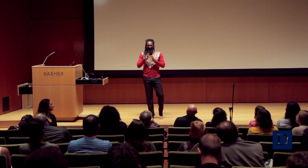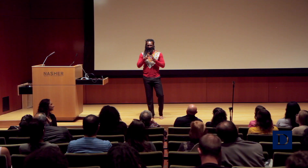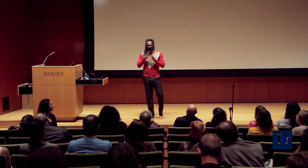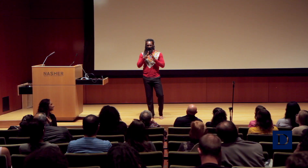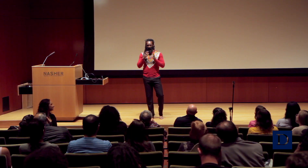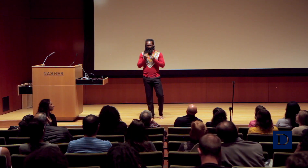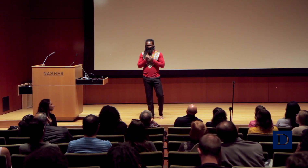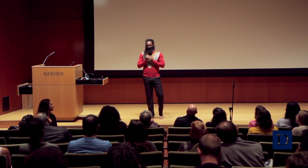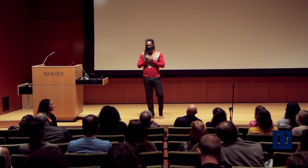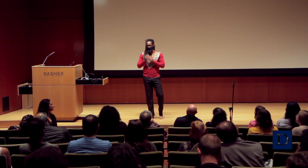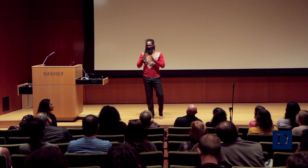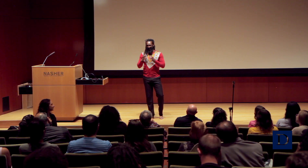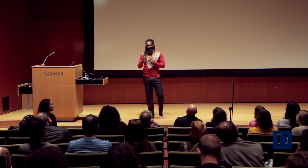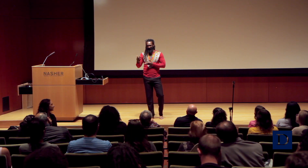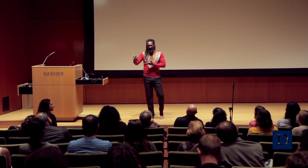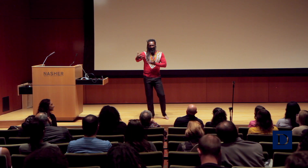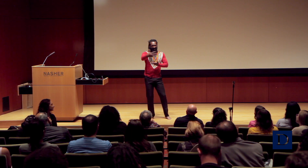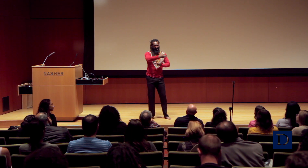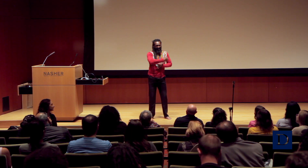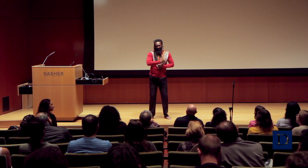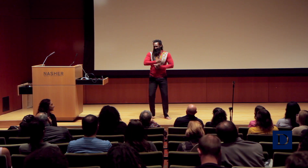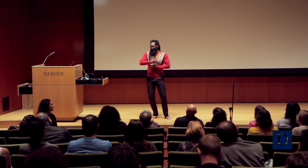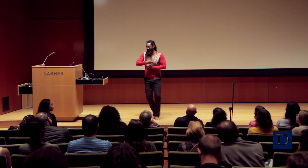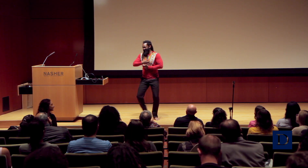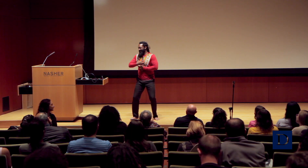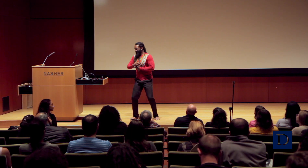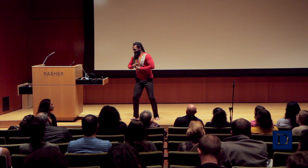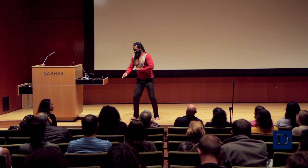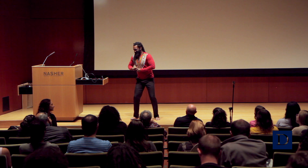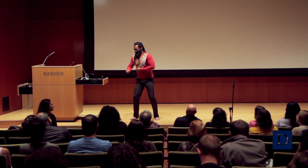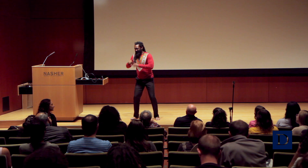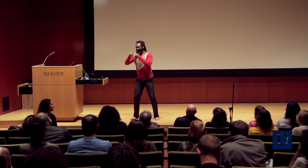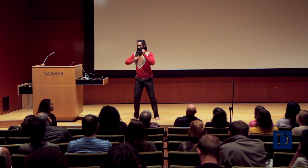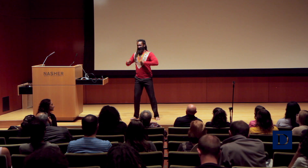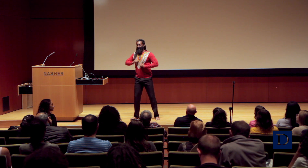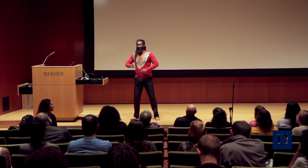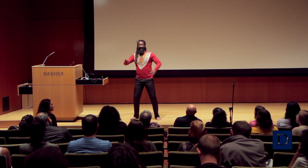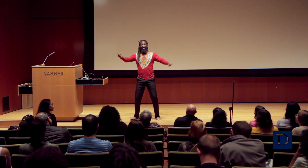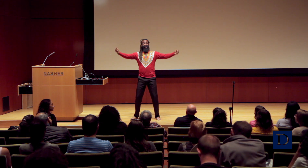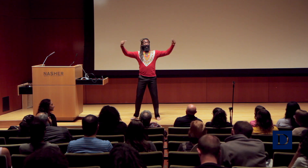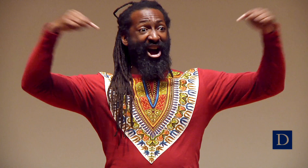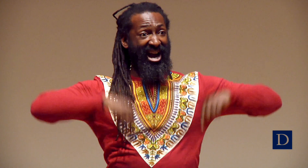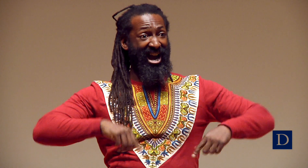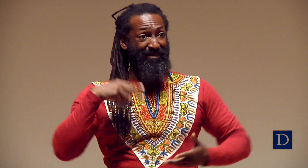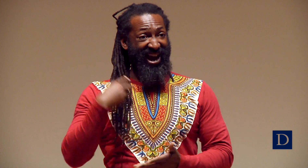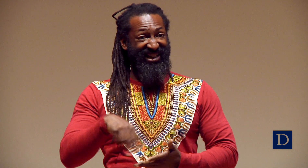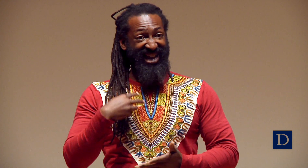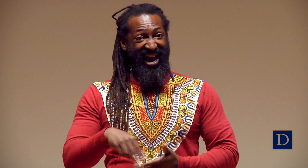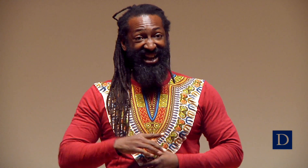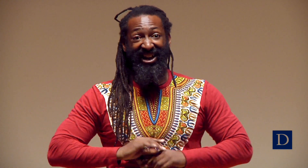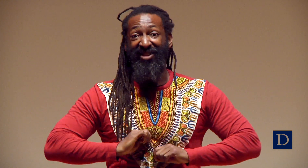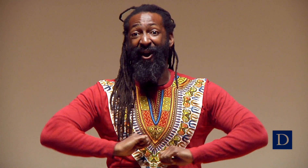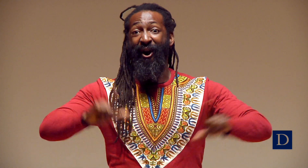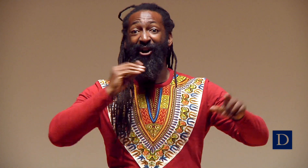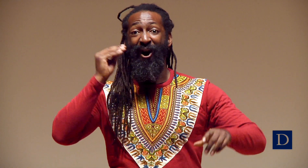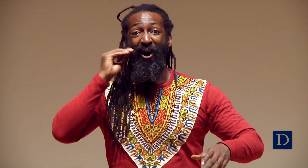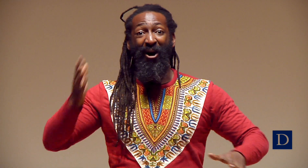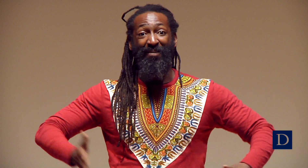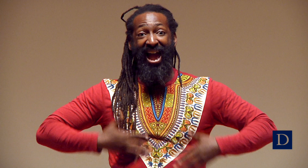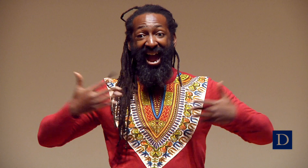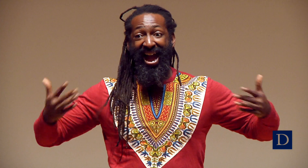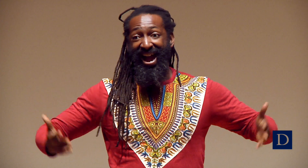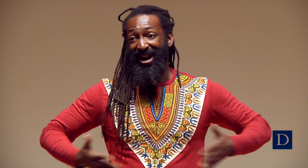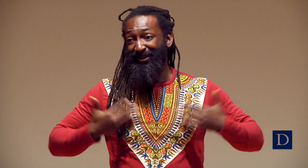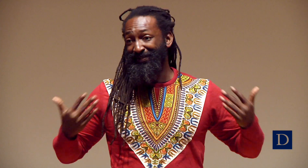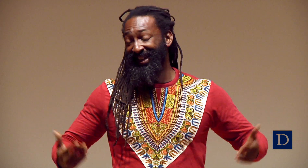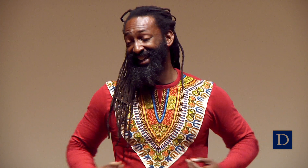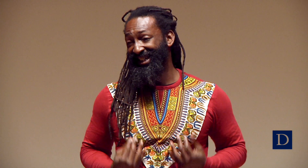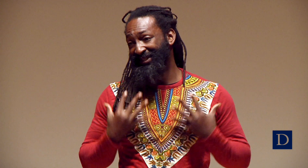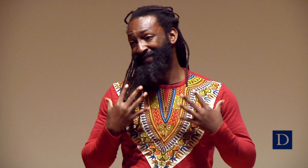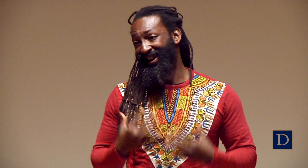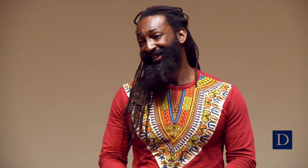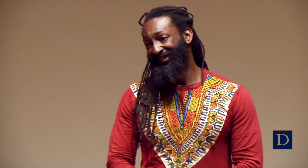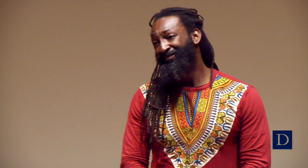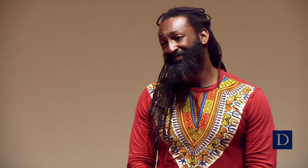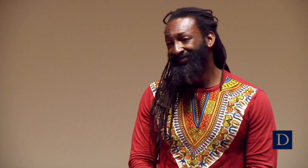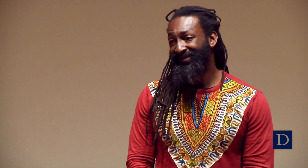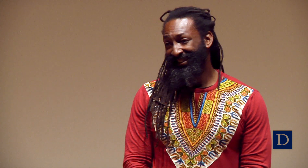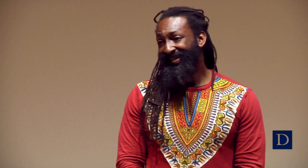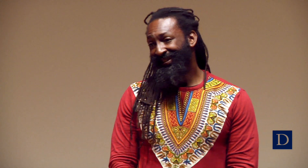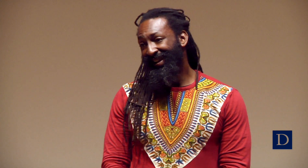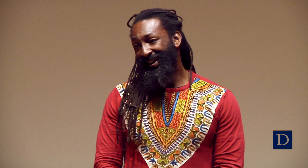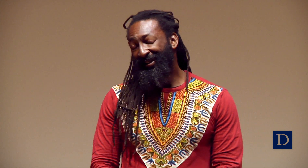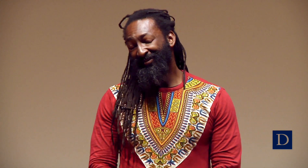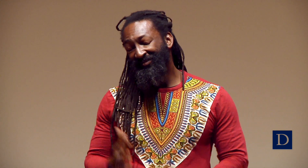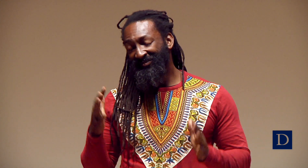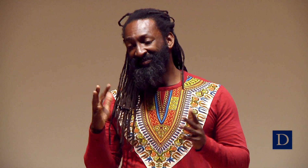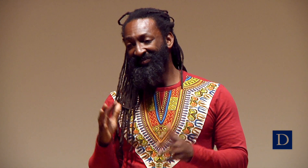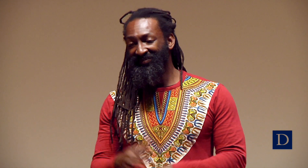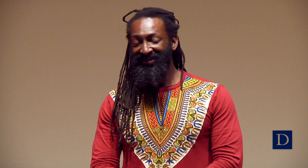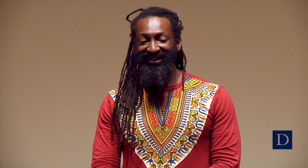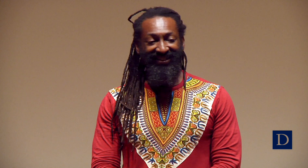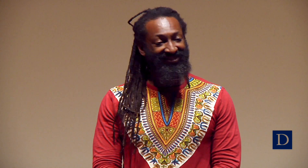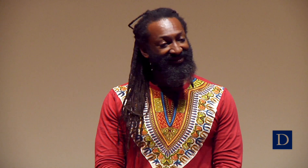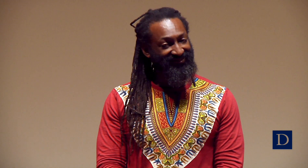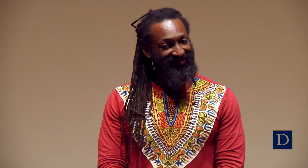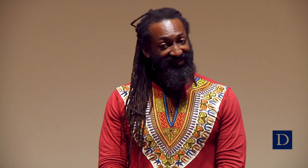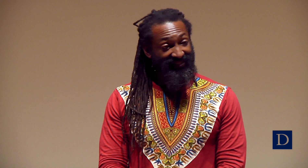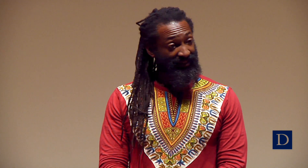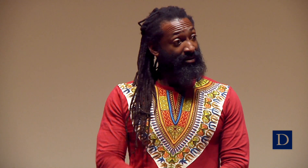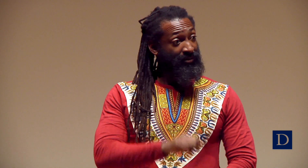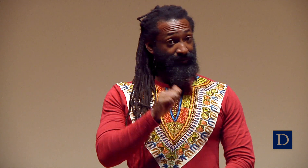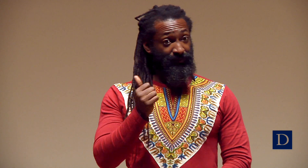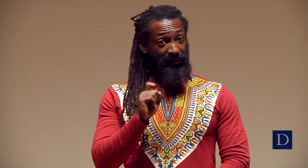I had to use all of my workshop classes to gather information, and everyone came and danced and then everyone went home happy and inspired.